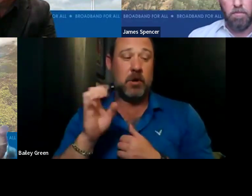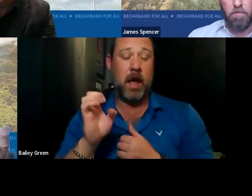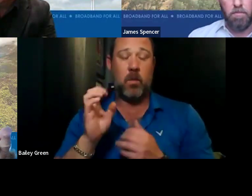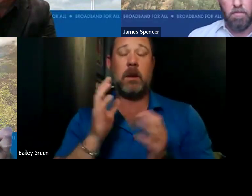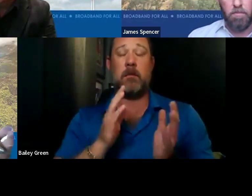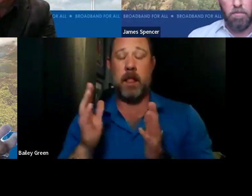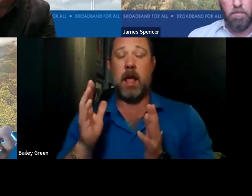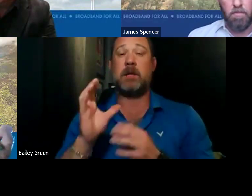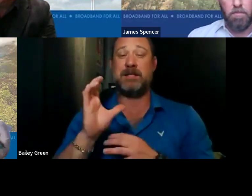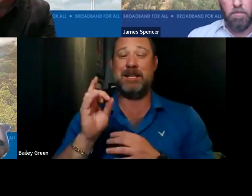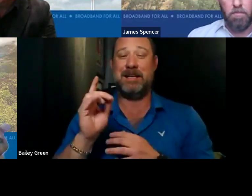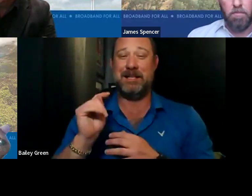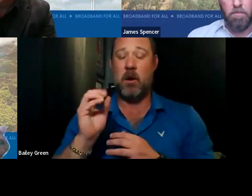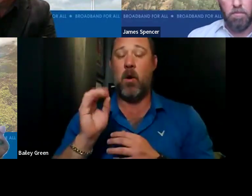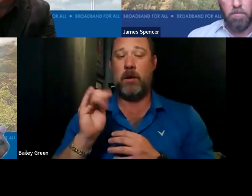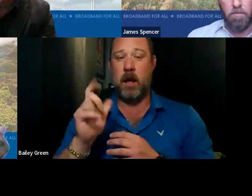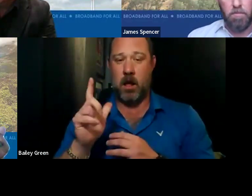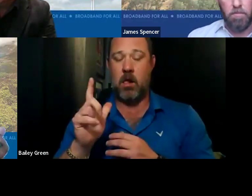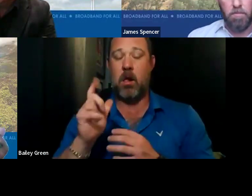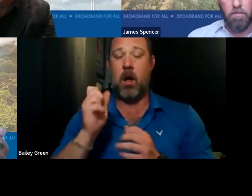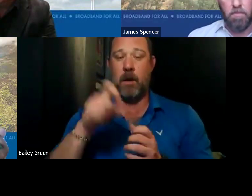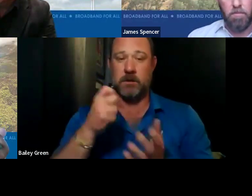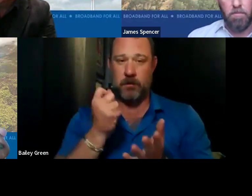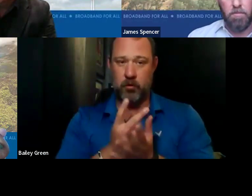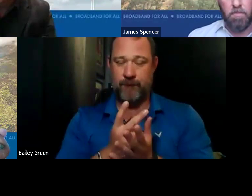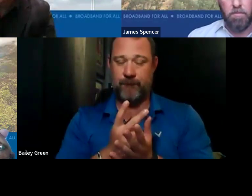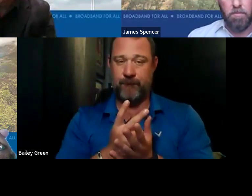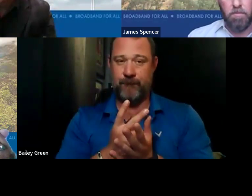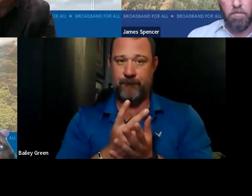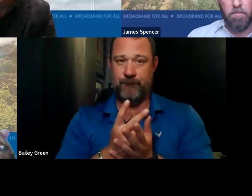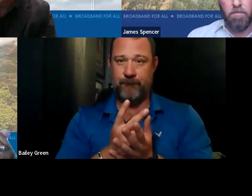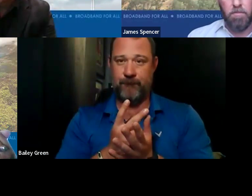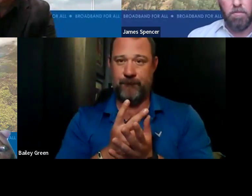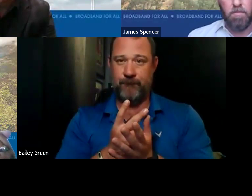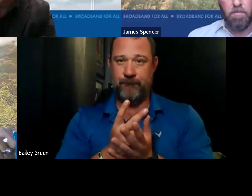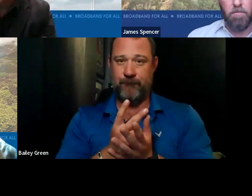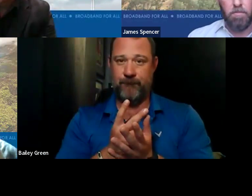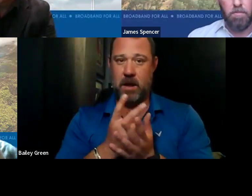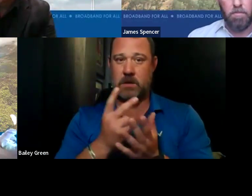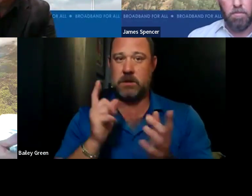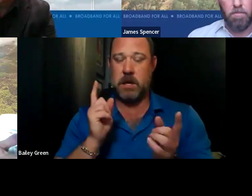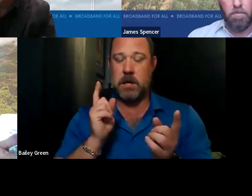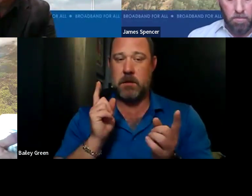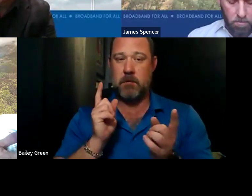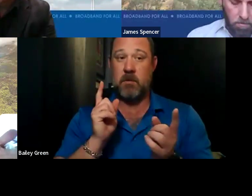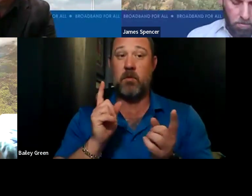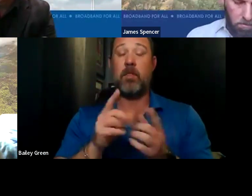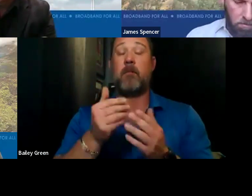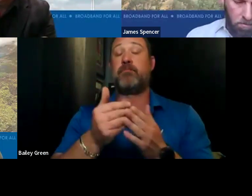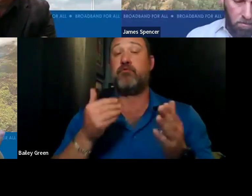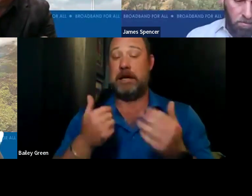does the CDT or OBDL have to approve it. Does the pre-existing plan meet all the